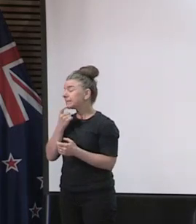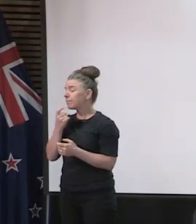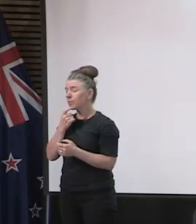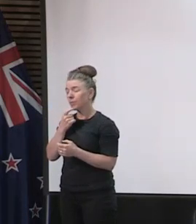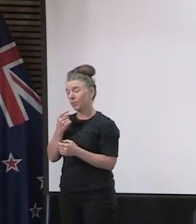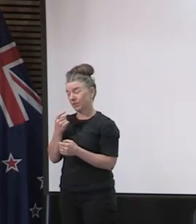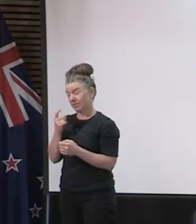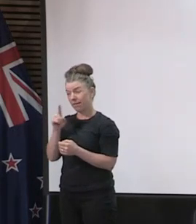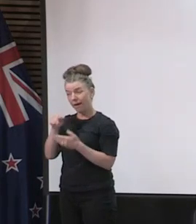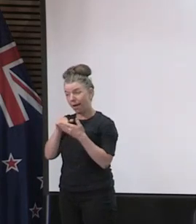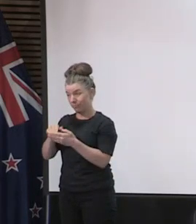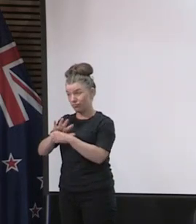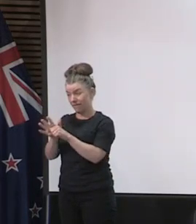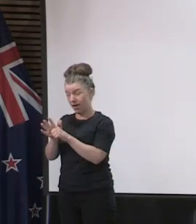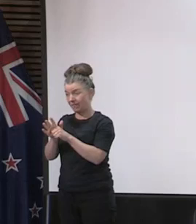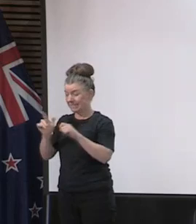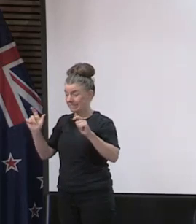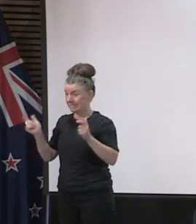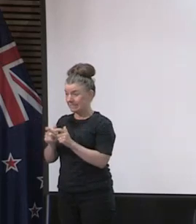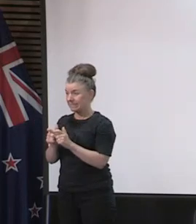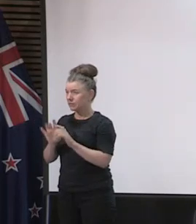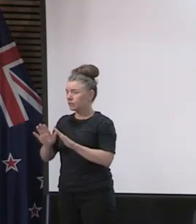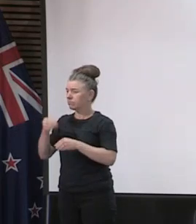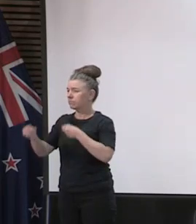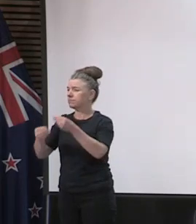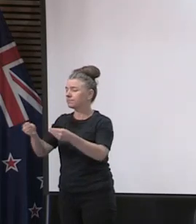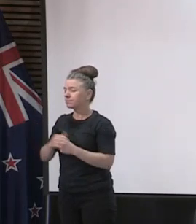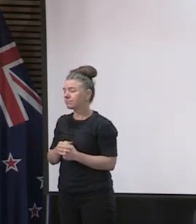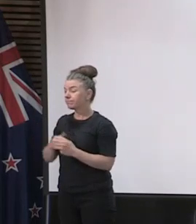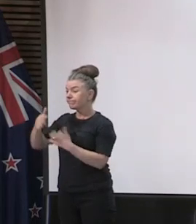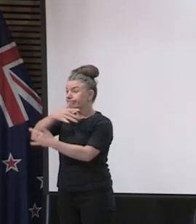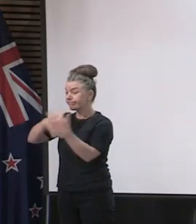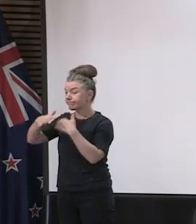hand hygiene continues to be paramount. Simplest and most